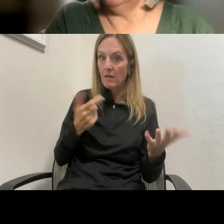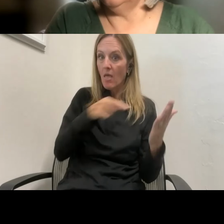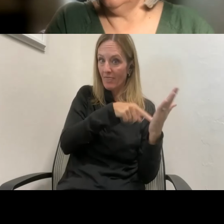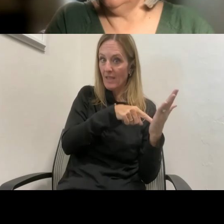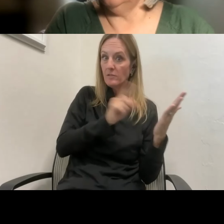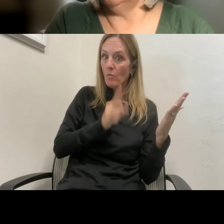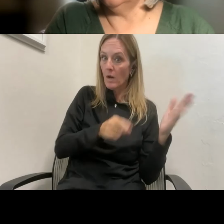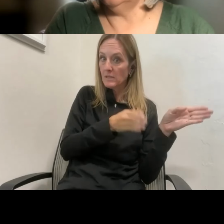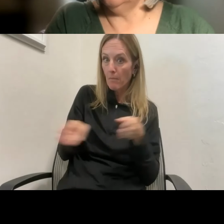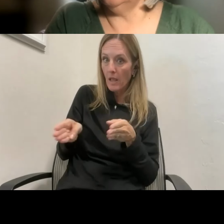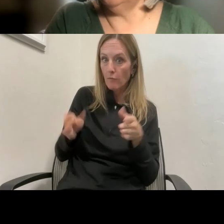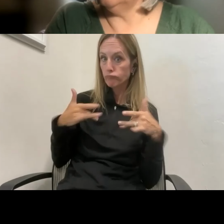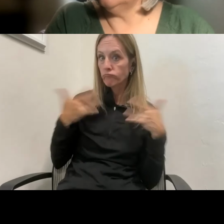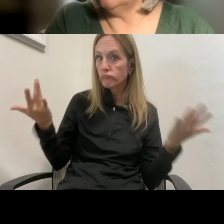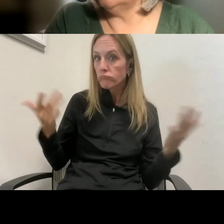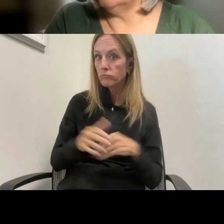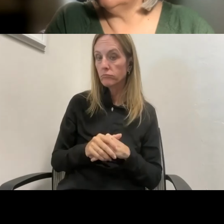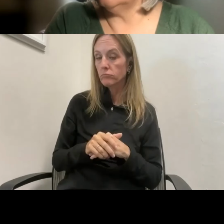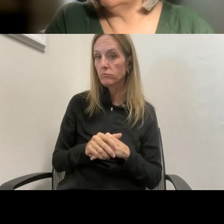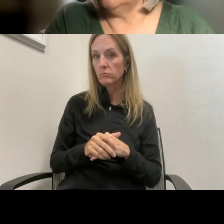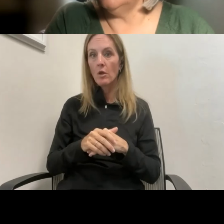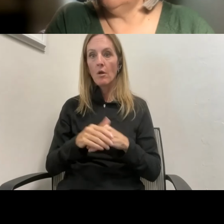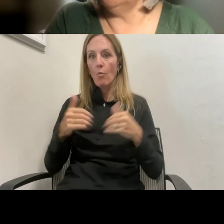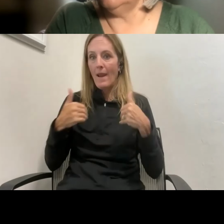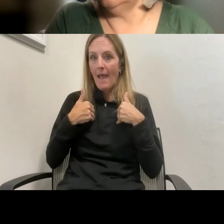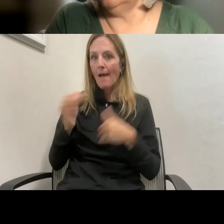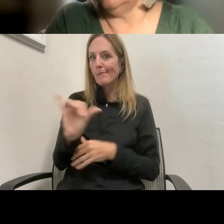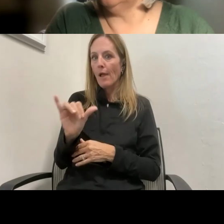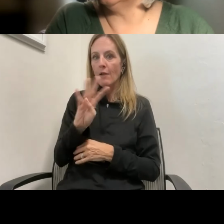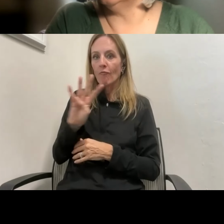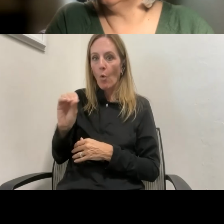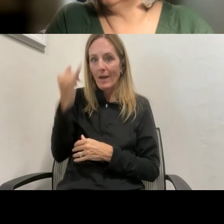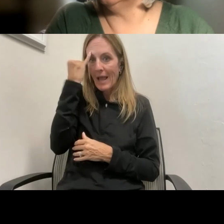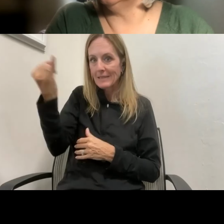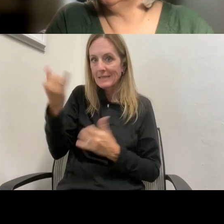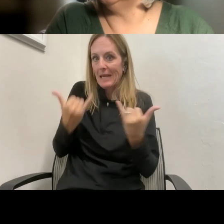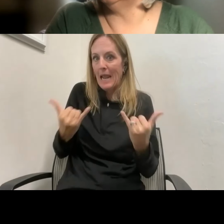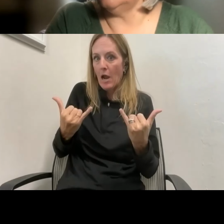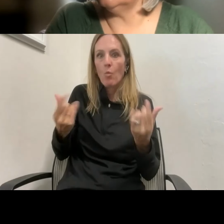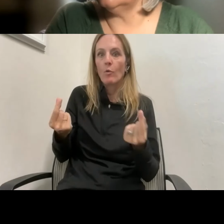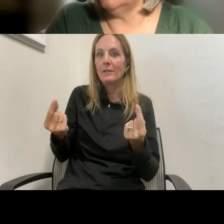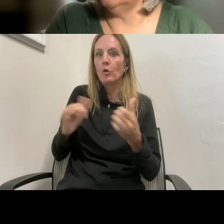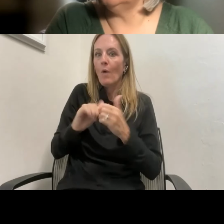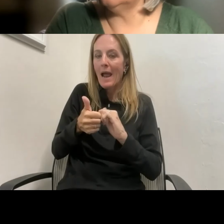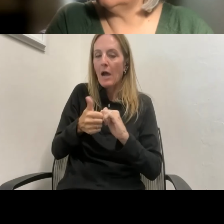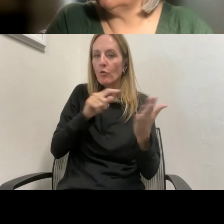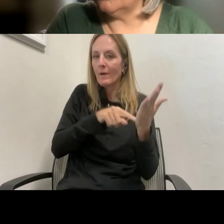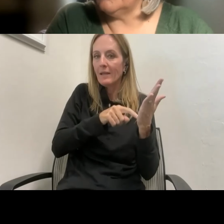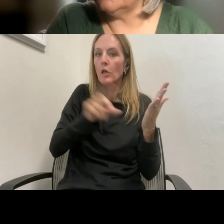we have like 40 ideas. And now what? How does it get into action? How do you transform it?